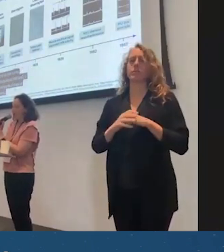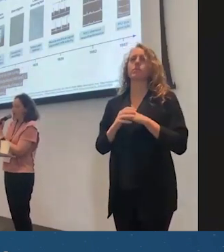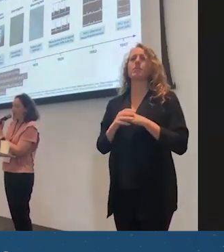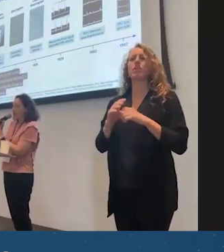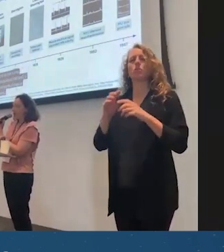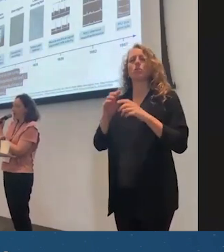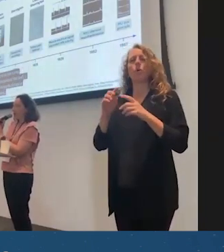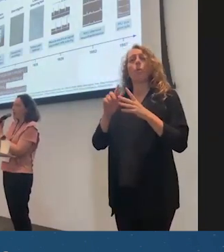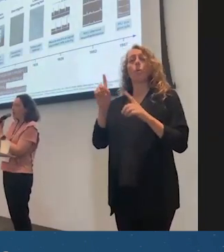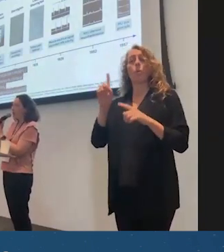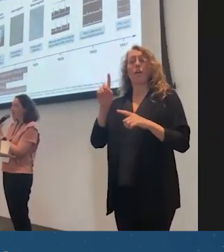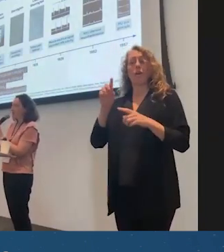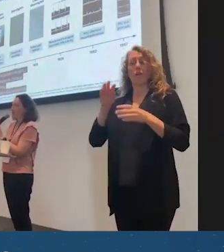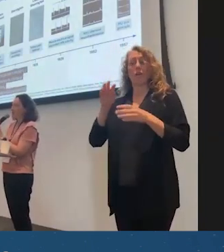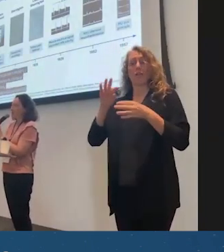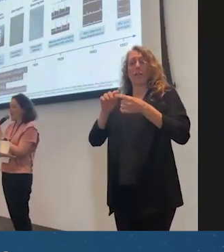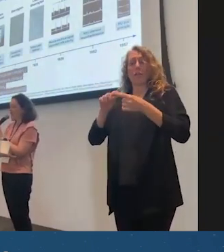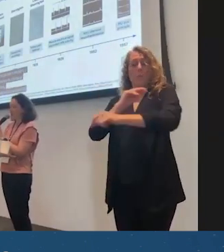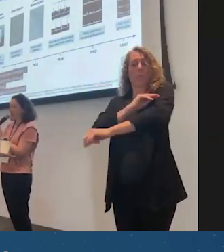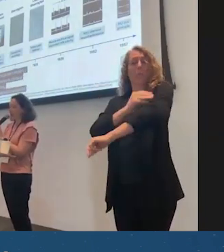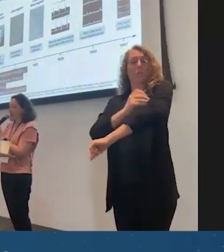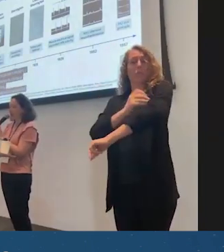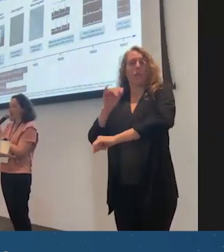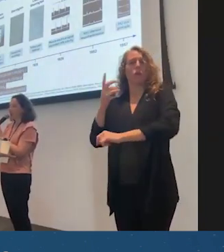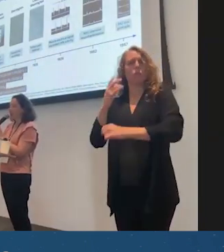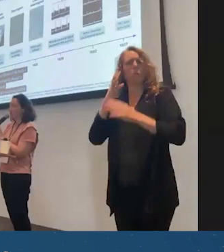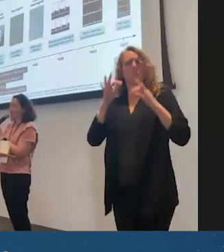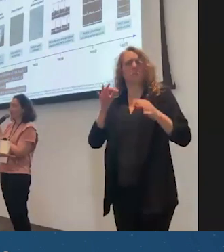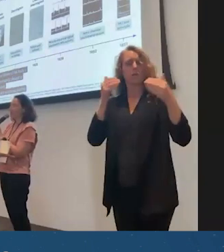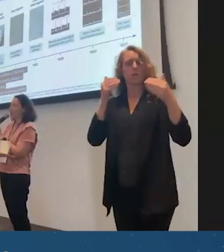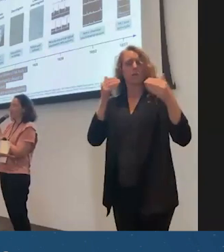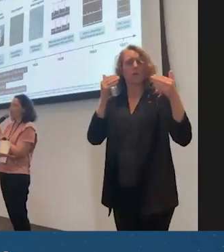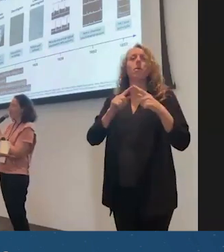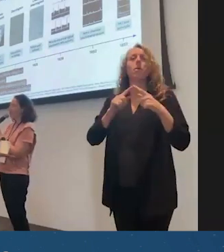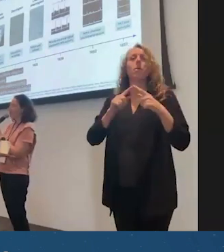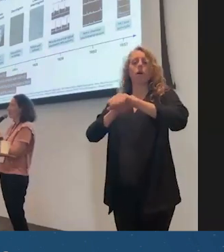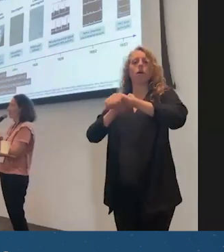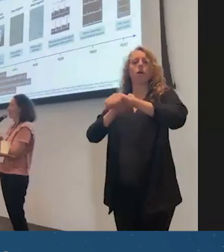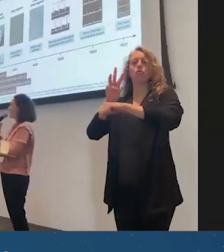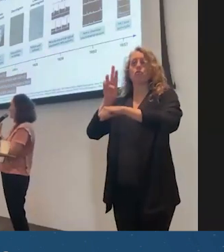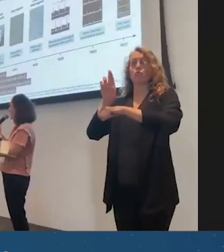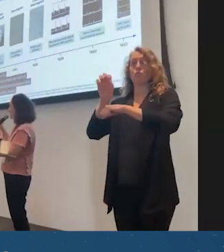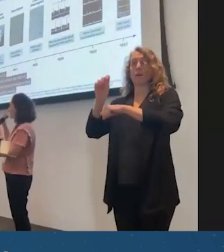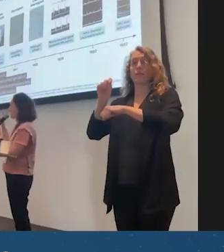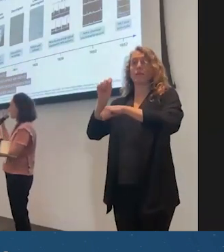So what we focus on specifically is wrist-based surface electromyography or sEMG.